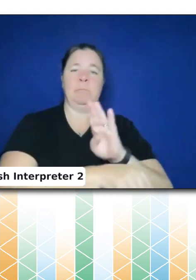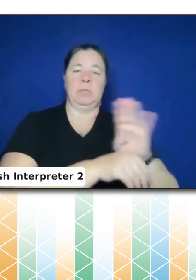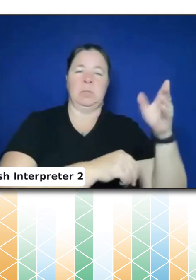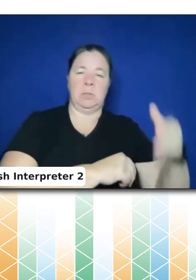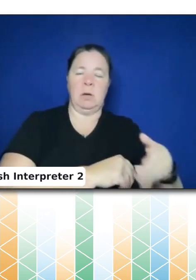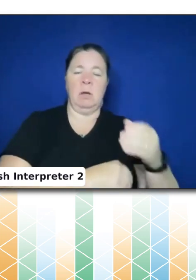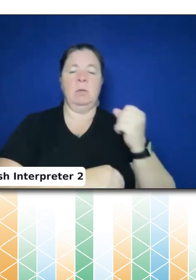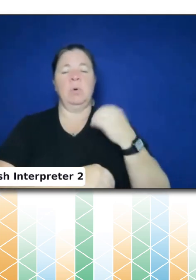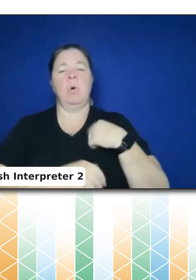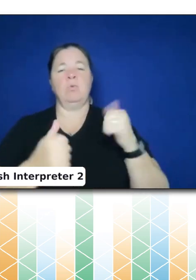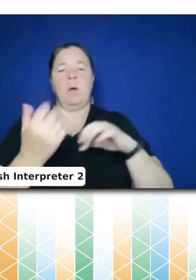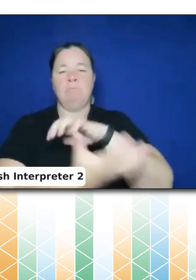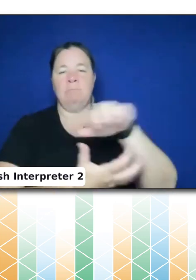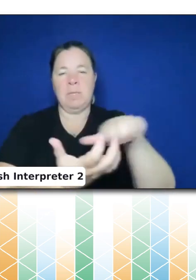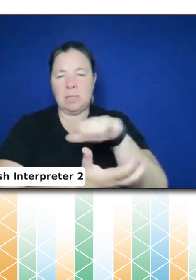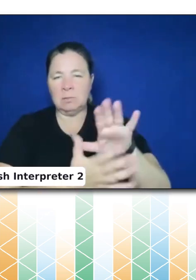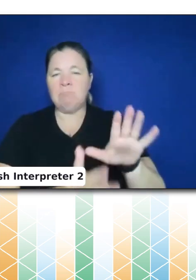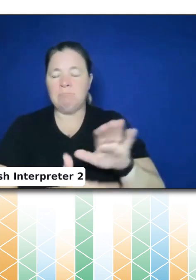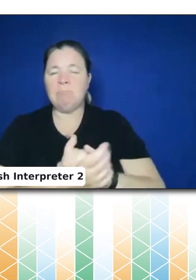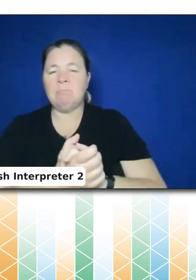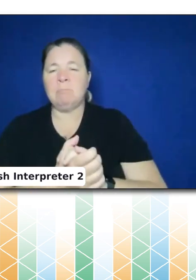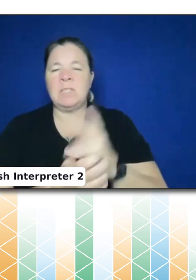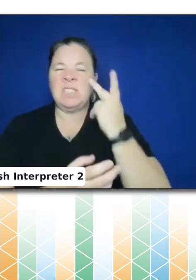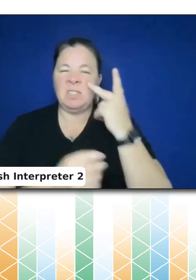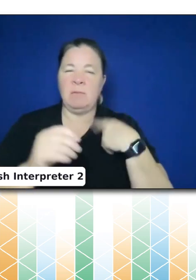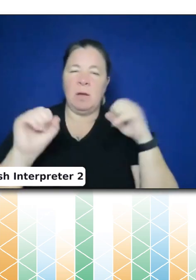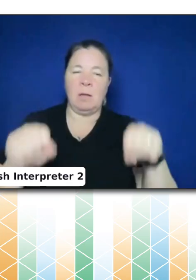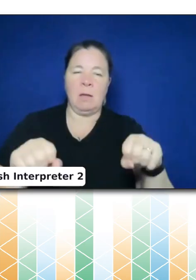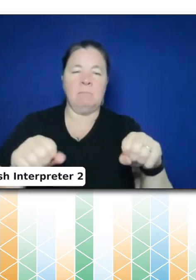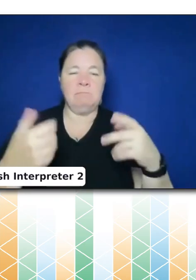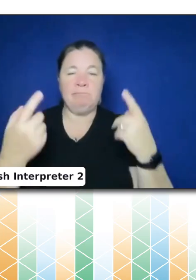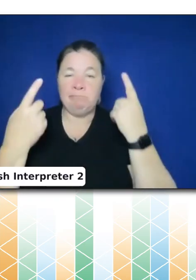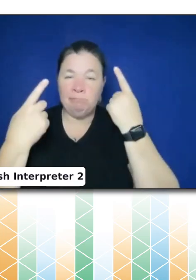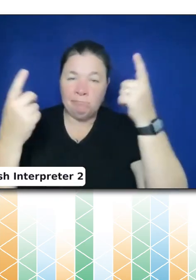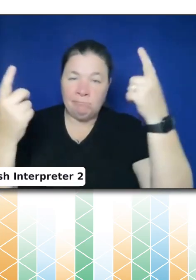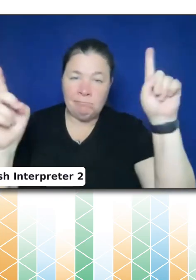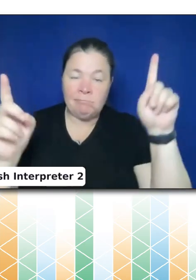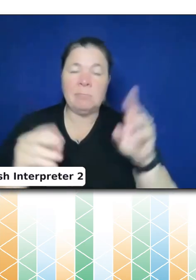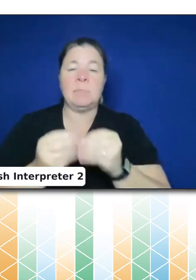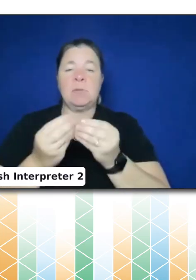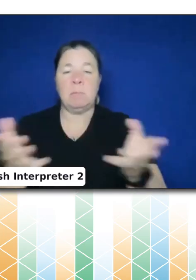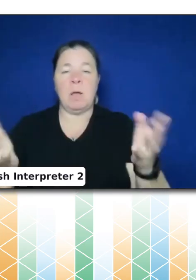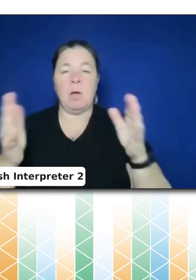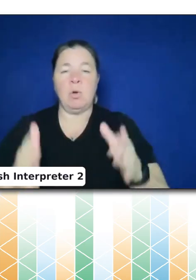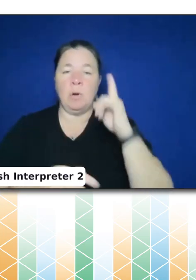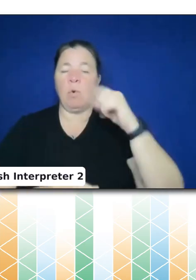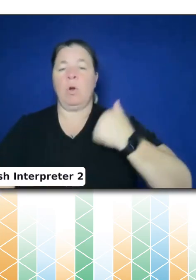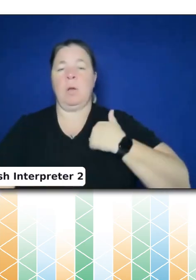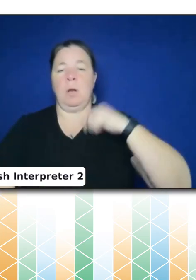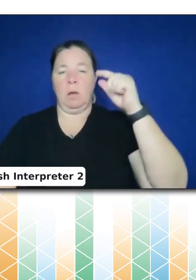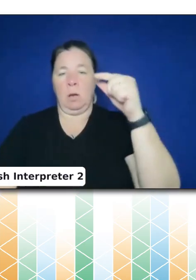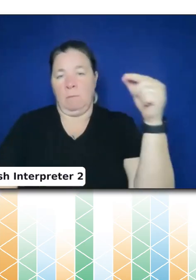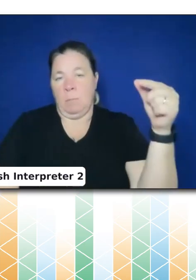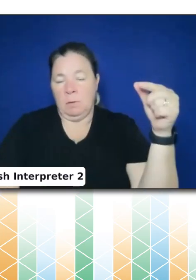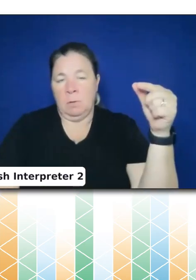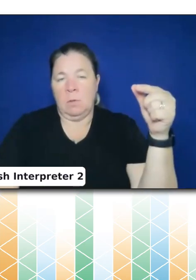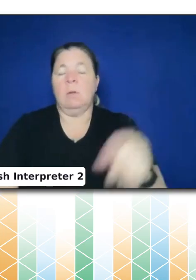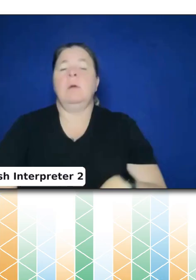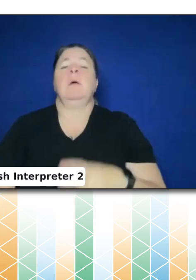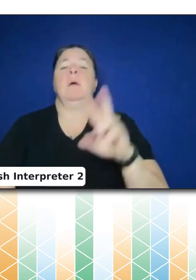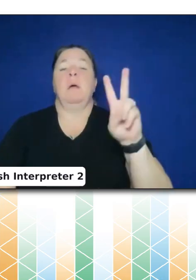Kind of try to mix it together, and then, uh, see if I can… if there's… if I can be a supplier for the Canadian government, essentially, and to be a vendor for them.